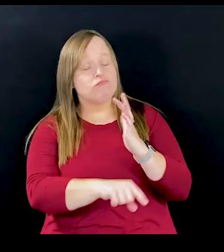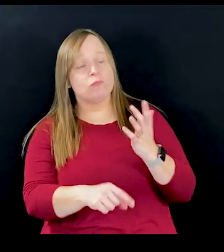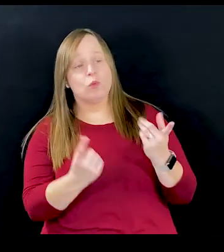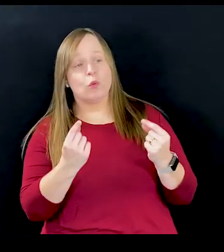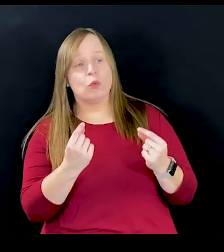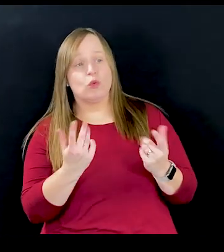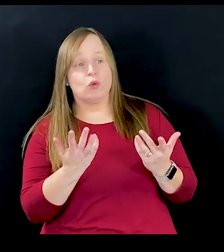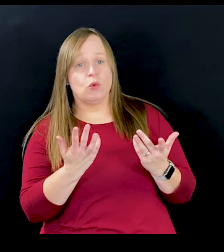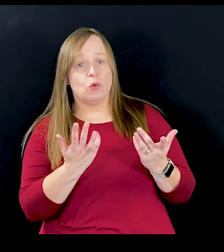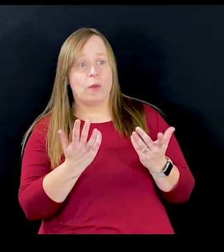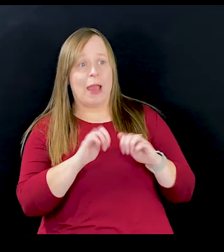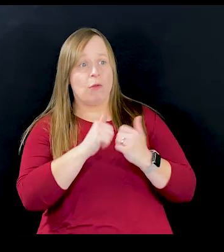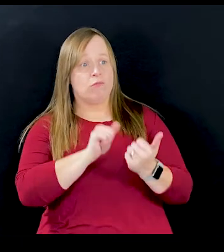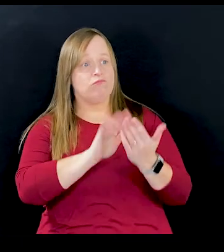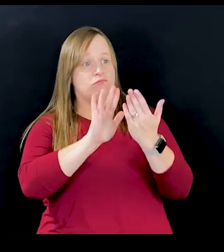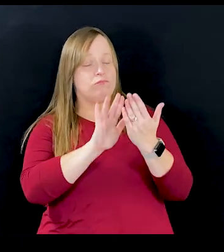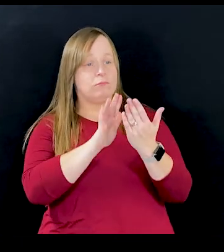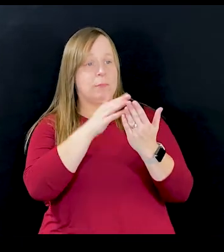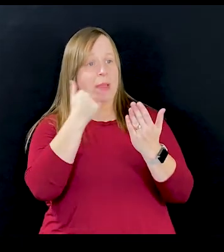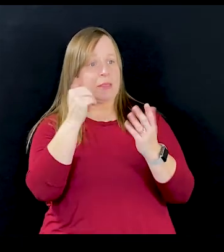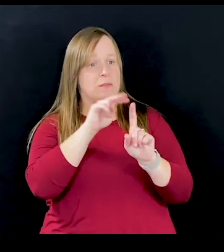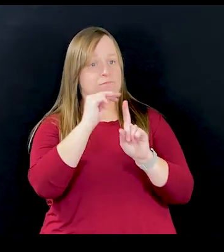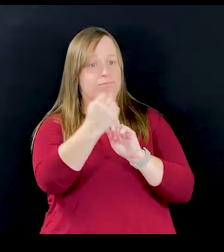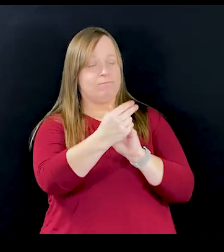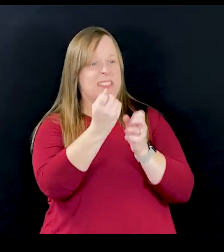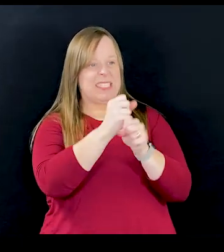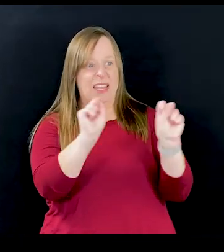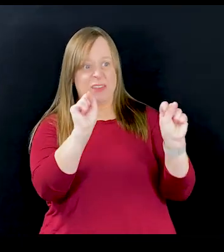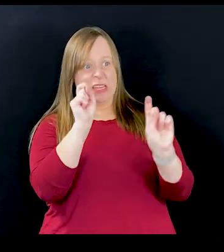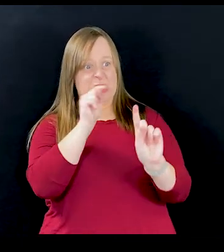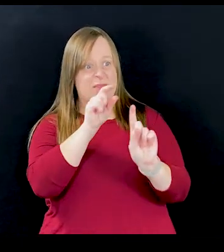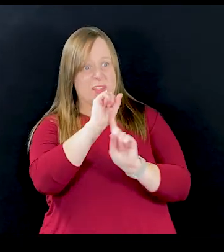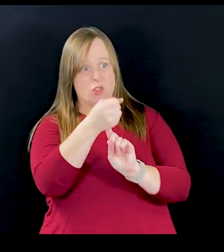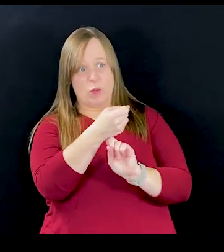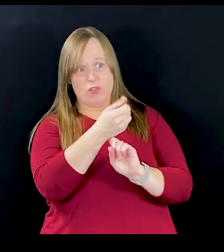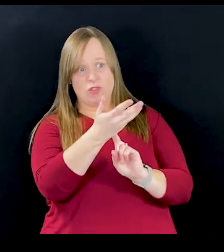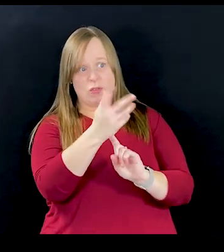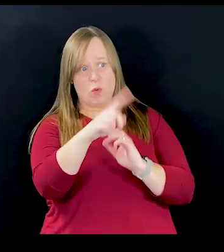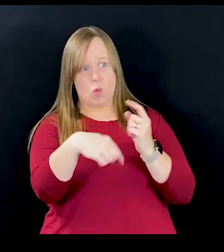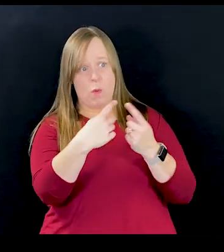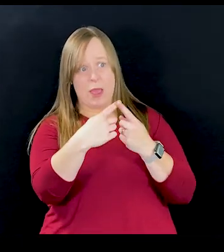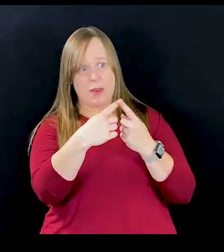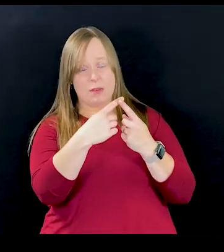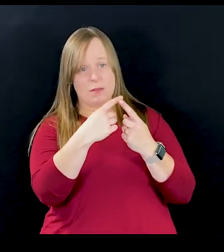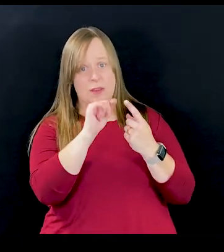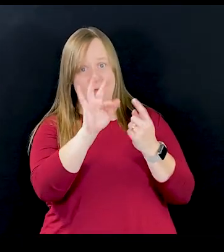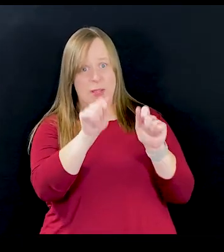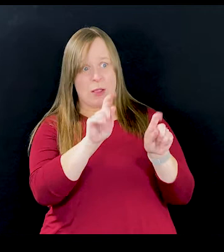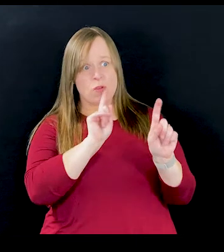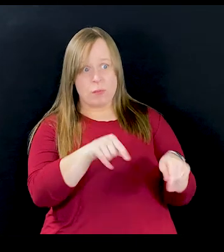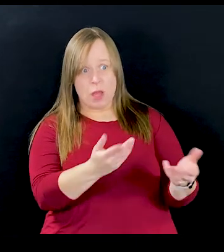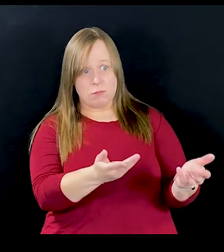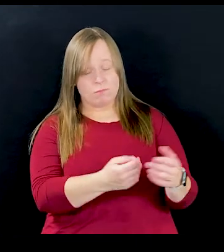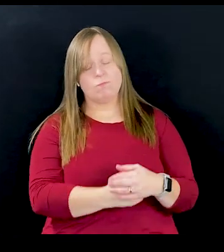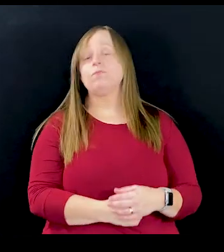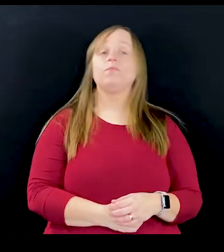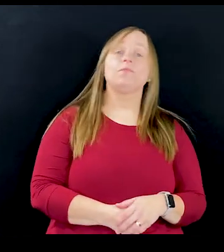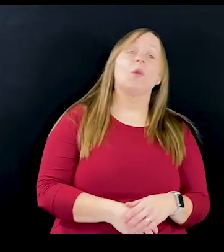What do we do and how do we look at the safety of a situation when and if responding? Well, first of all,